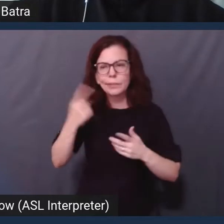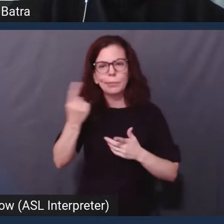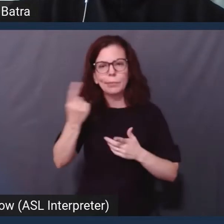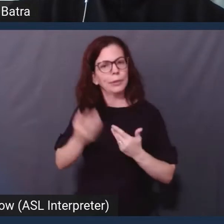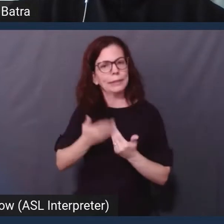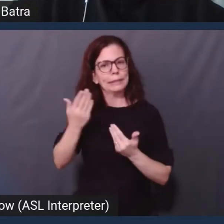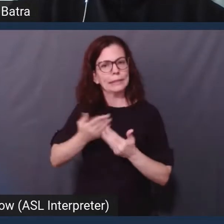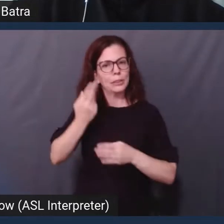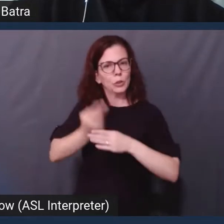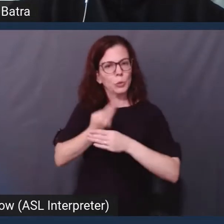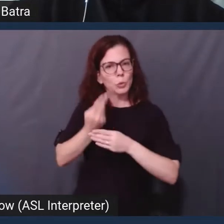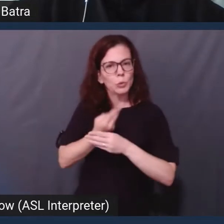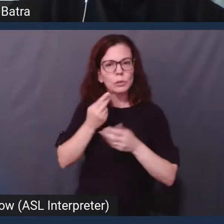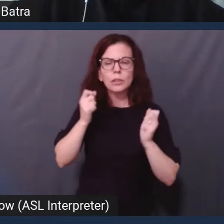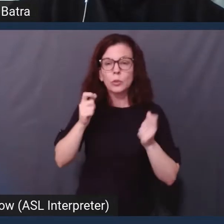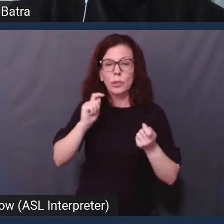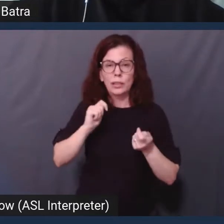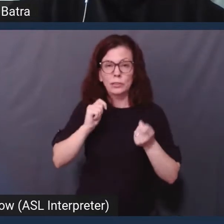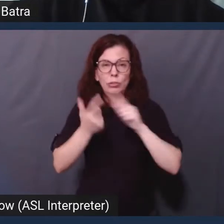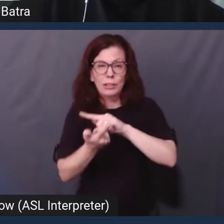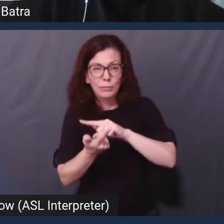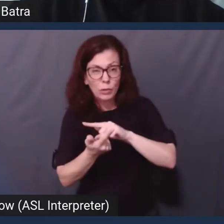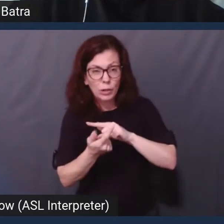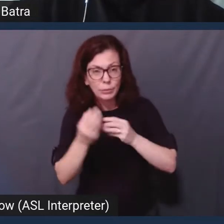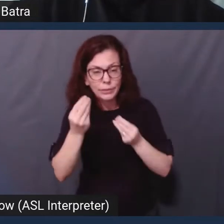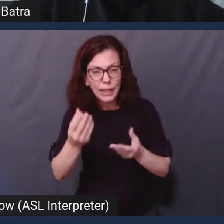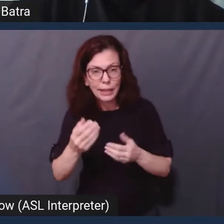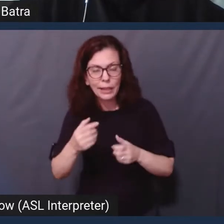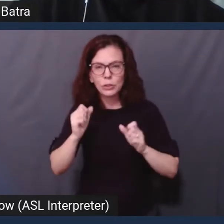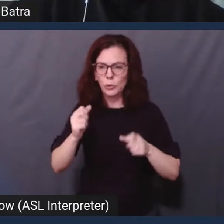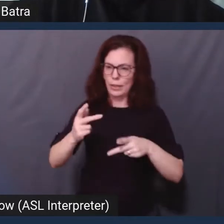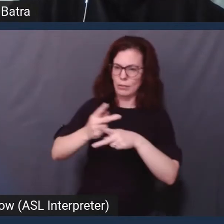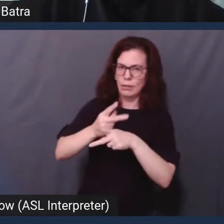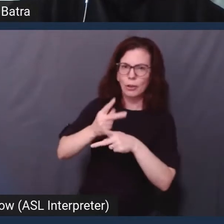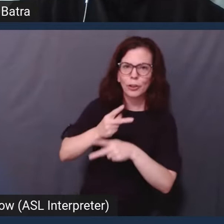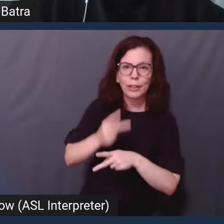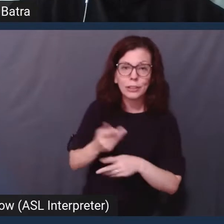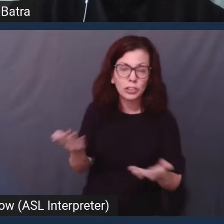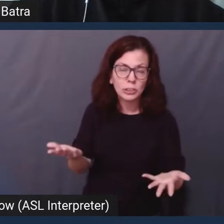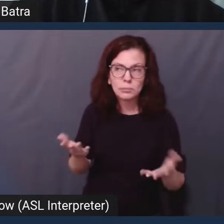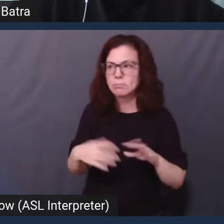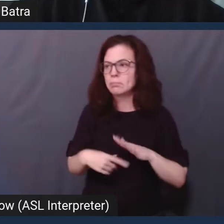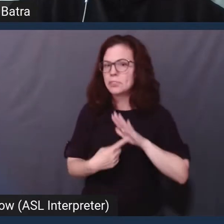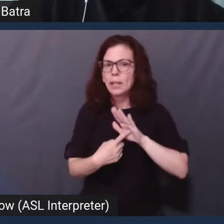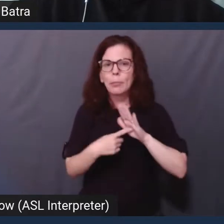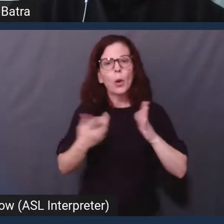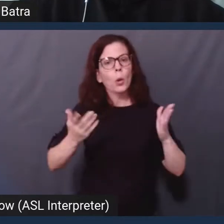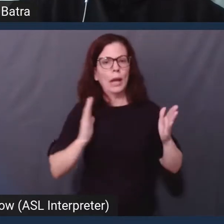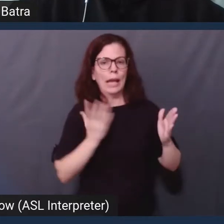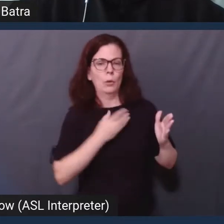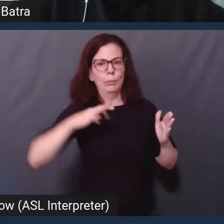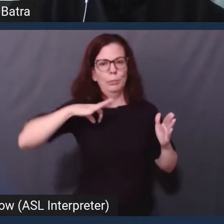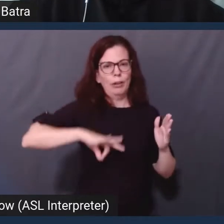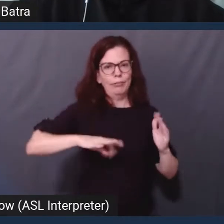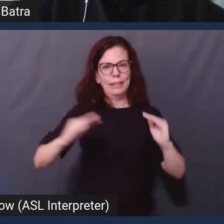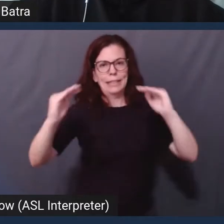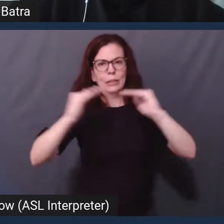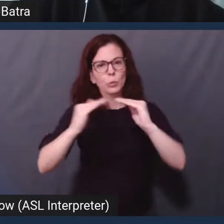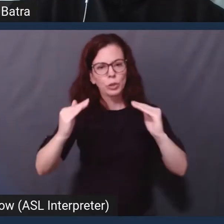You can transform the data. You can do calculations. You can say, hey, profit is equals to the income